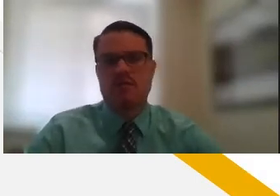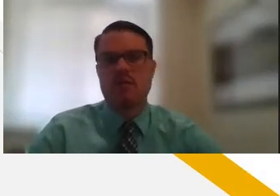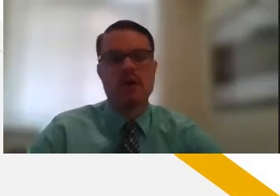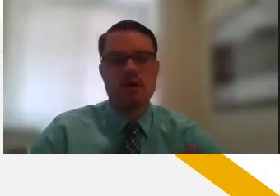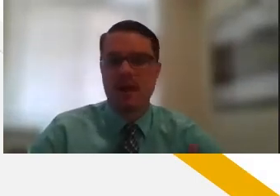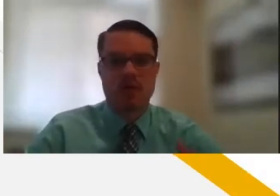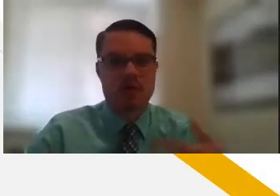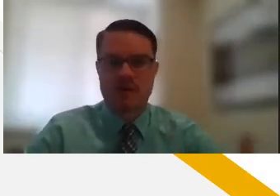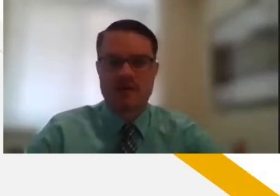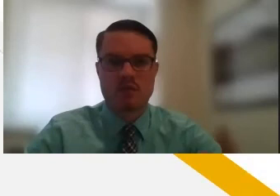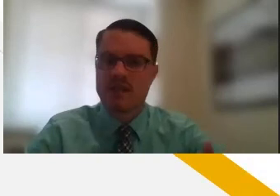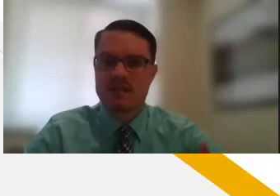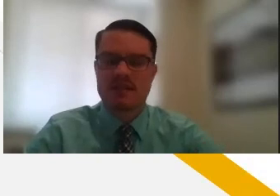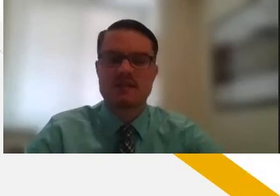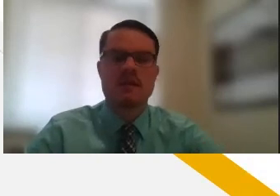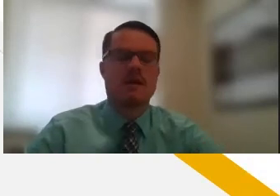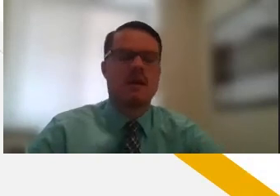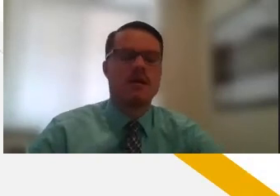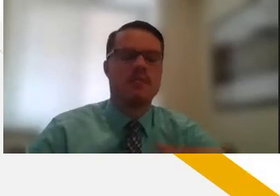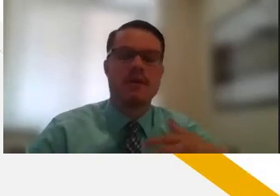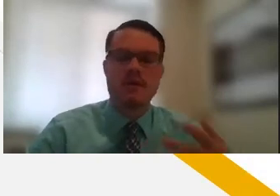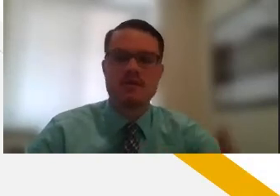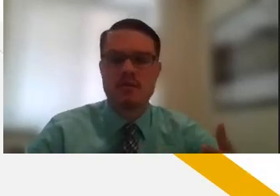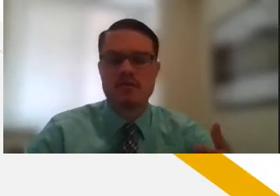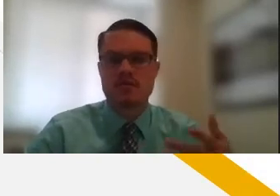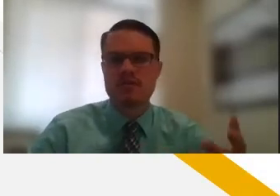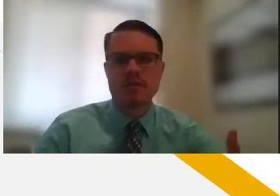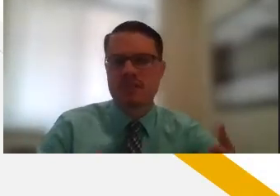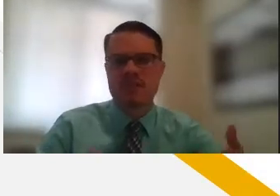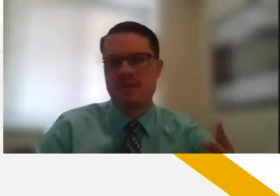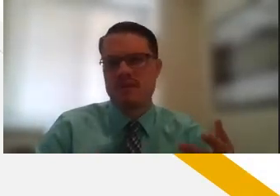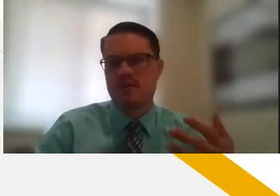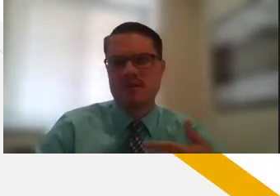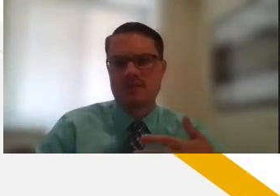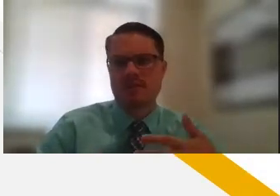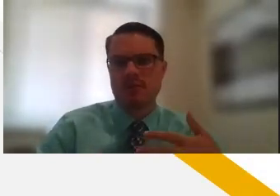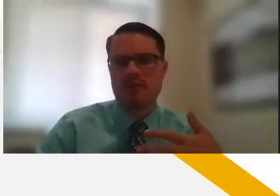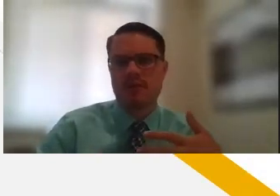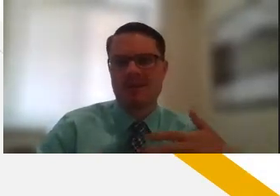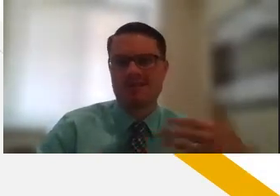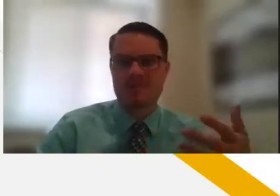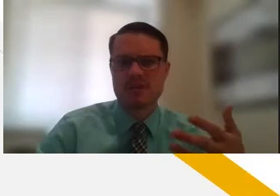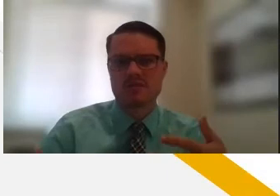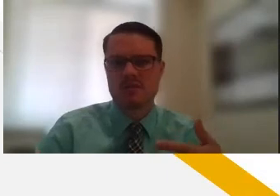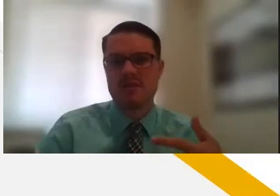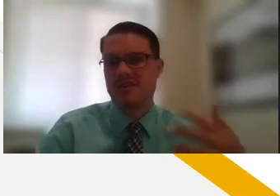we all have our strengths and weaknesses, but these students are just struggling. Maybe for example, in a subject or two,